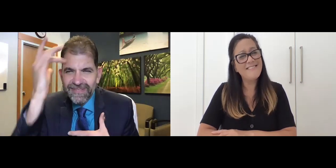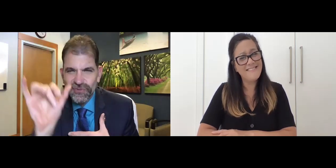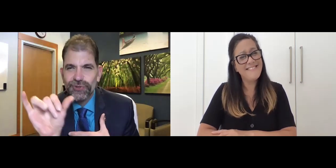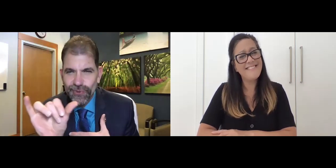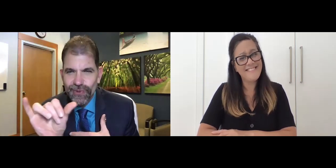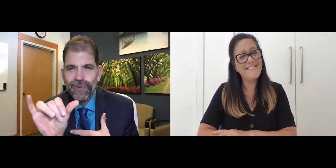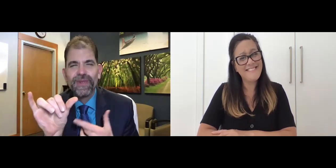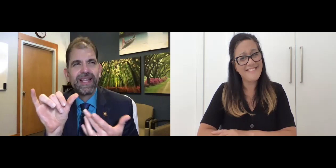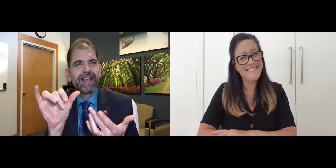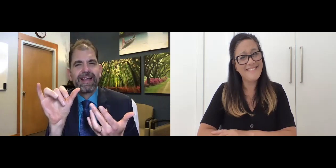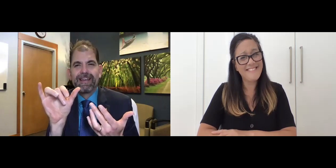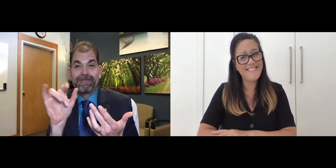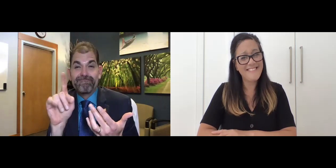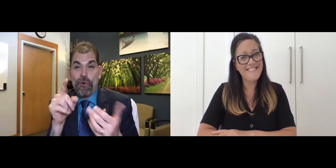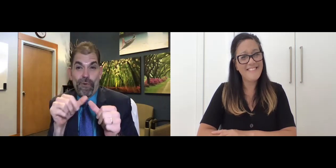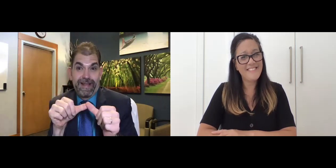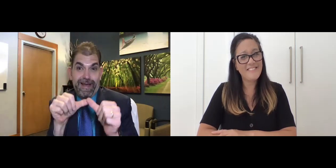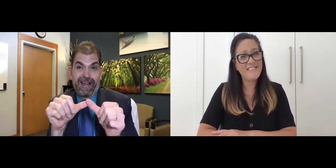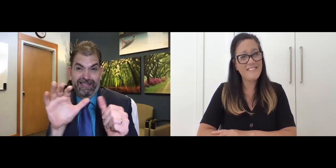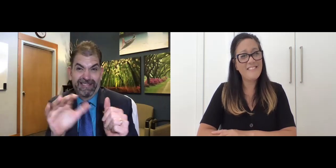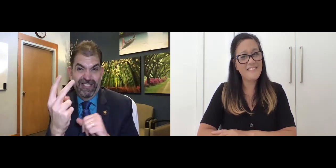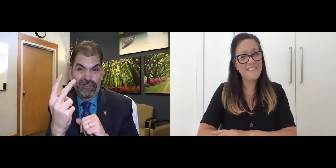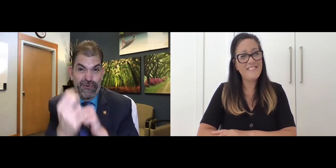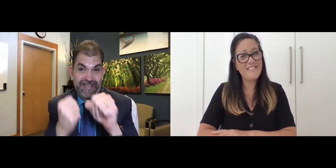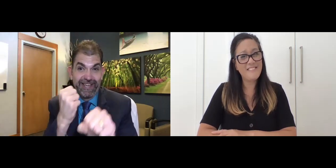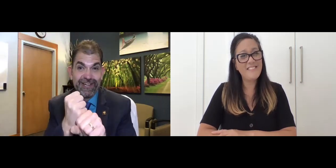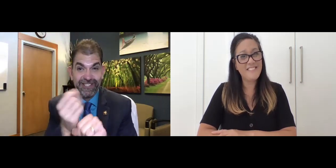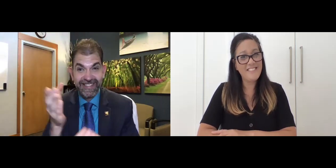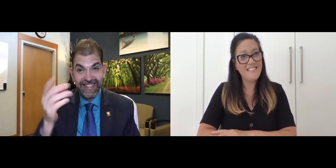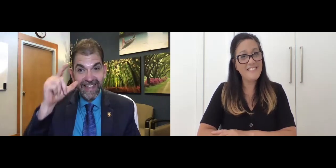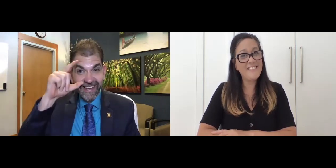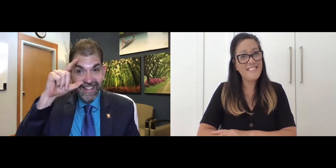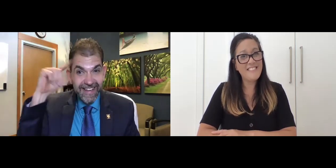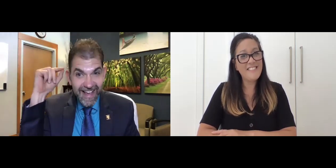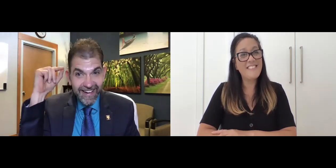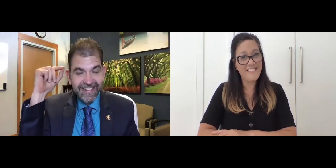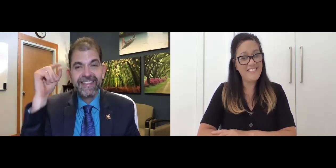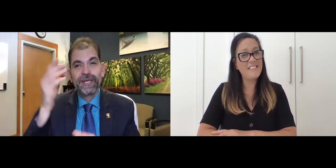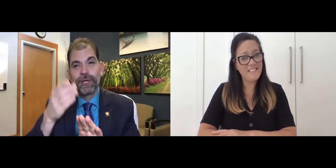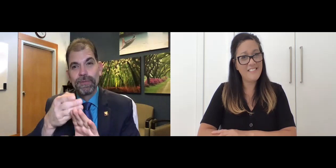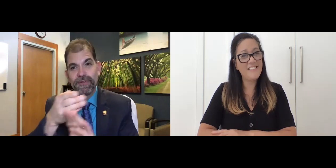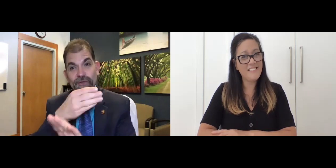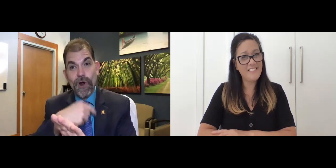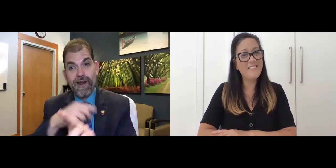I did feel a little bit homesick. I lasted two years at Gallaudet